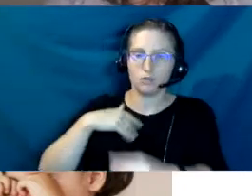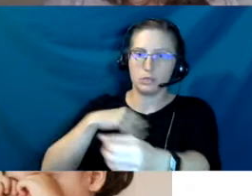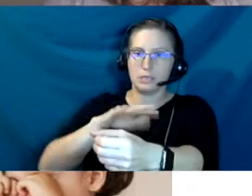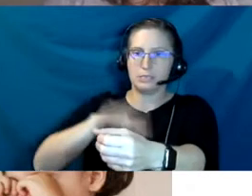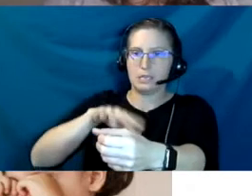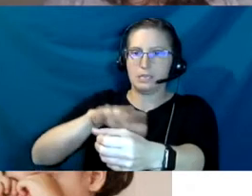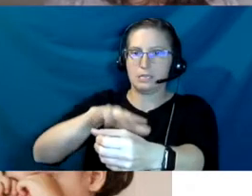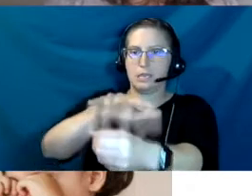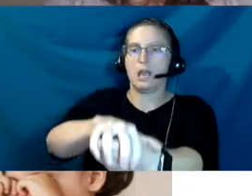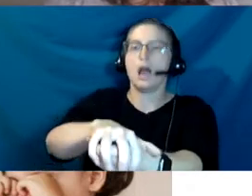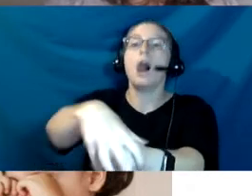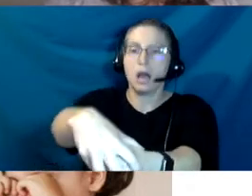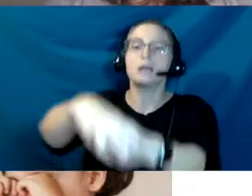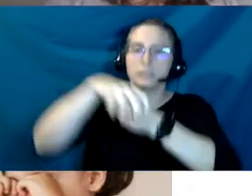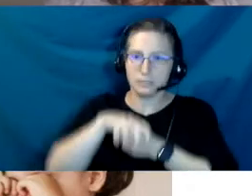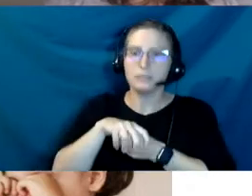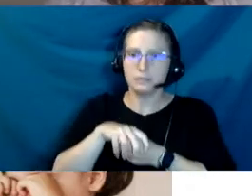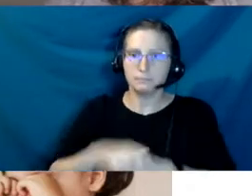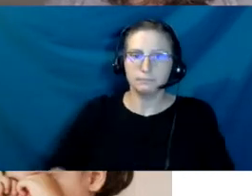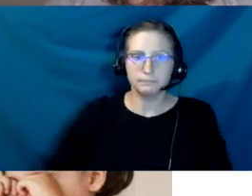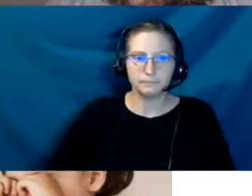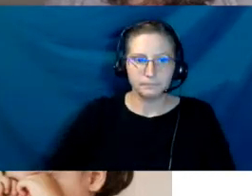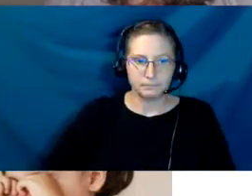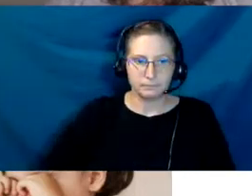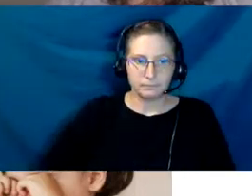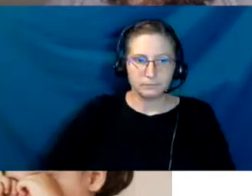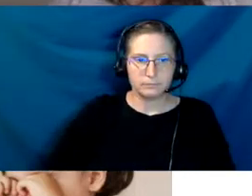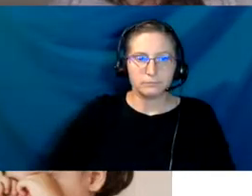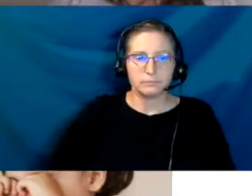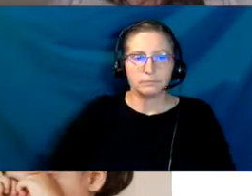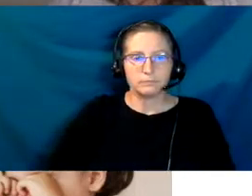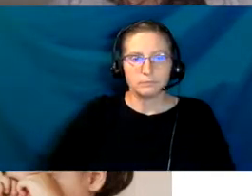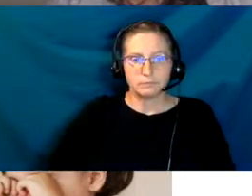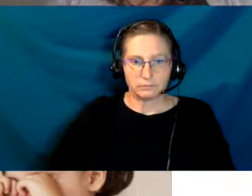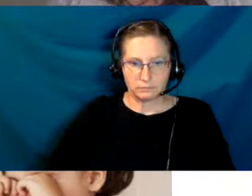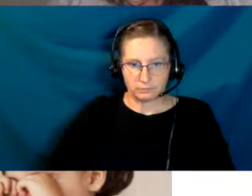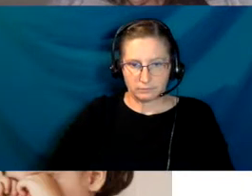absence of visually directed behaviors appropriate for their age. So you might see a child look